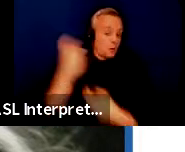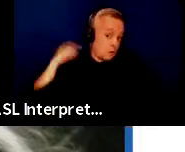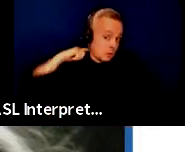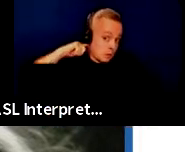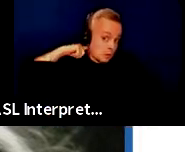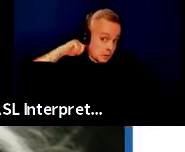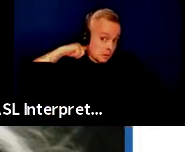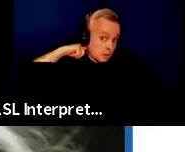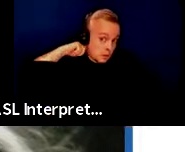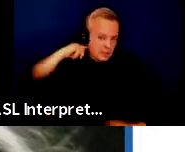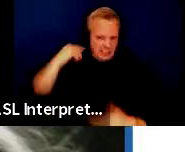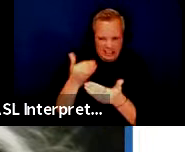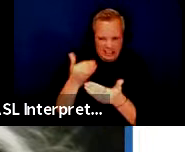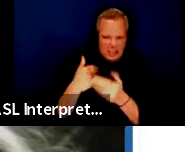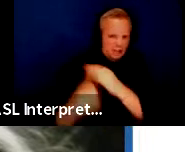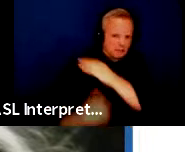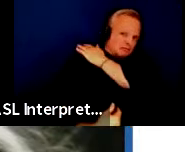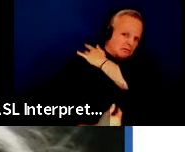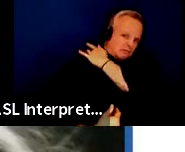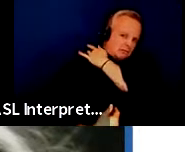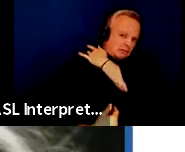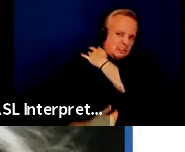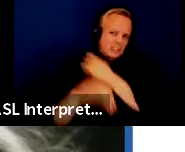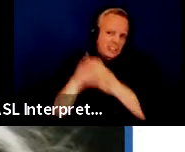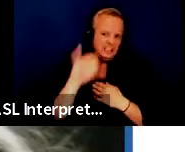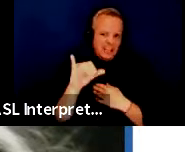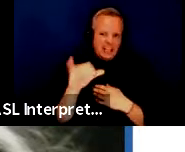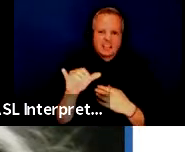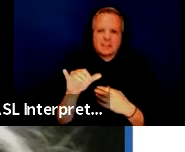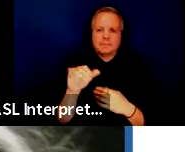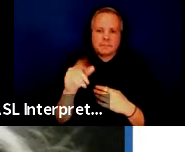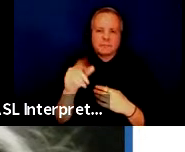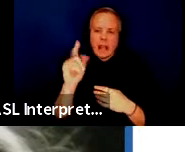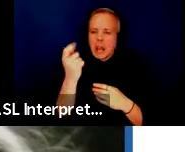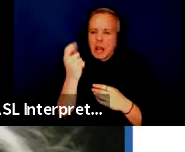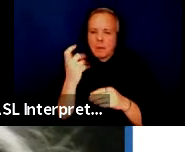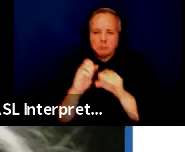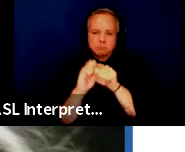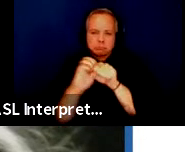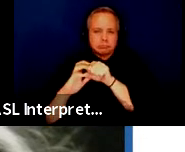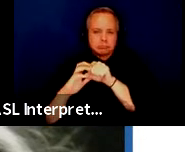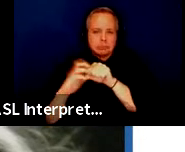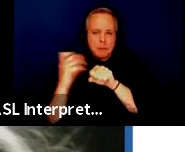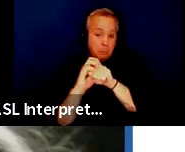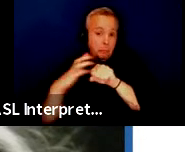NEAR THE BOTTOM IS THE ONE THAT, LIKE, STICKS OUT A LITTLE BIT, IS THE ONE I DAMAGED.